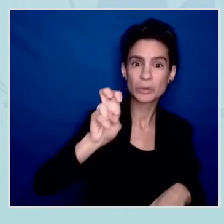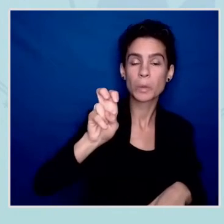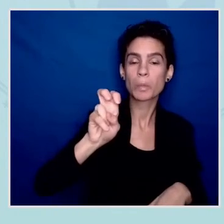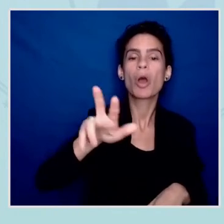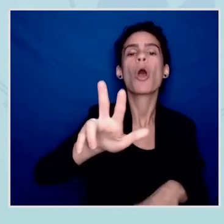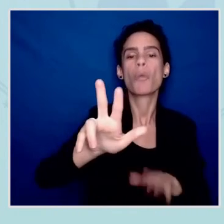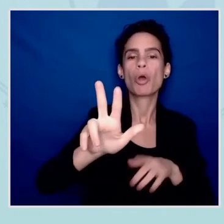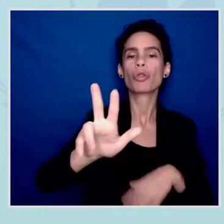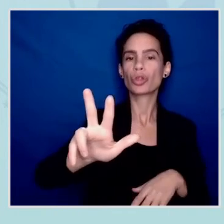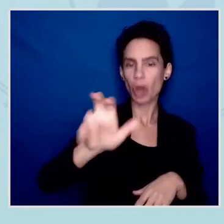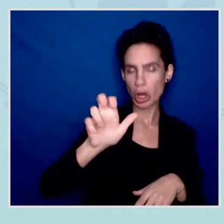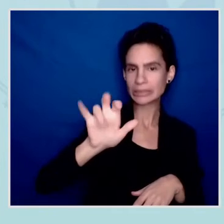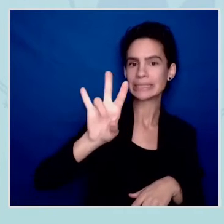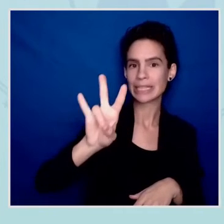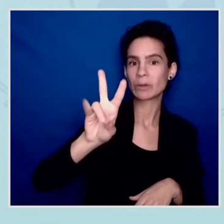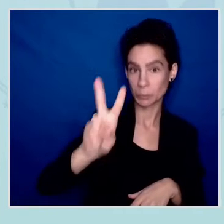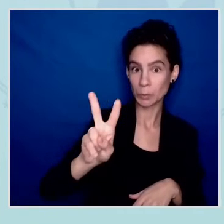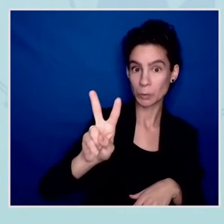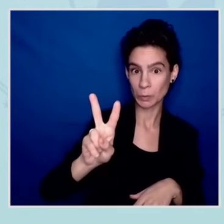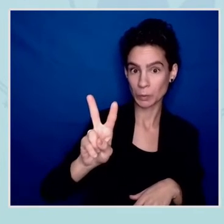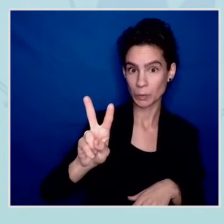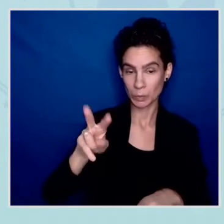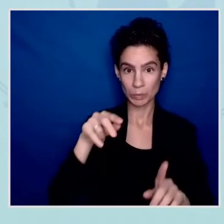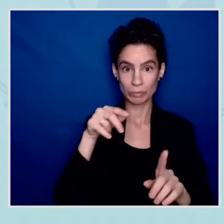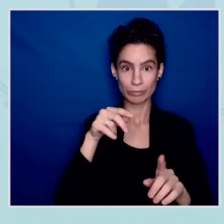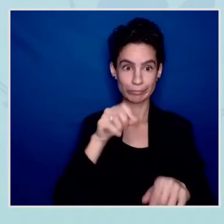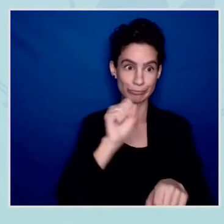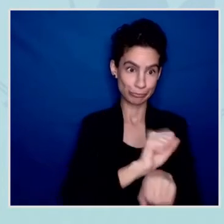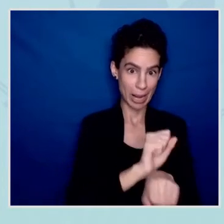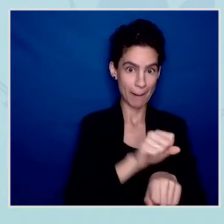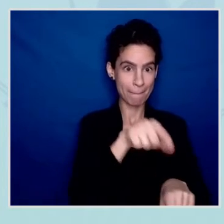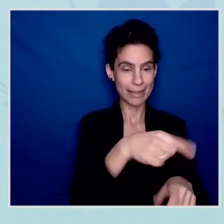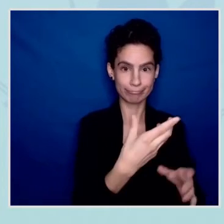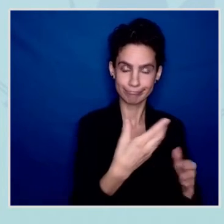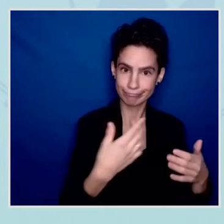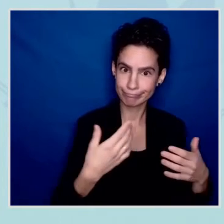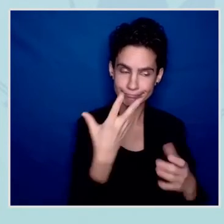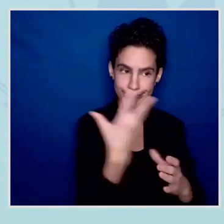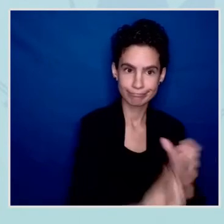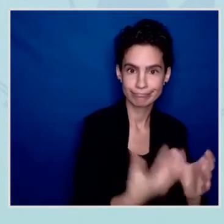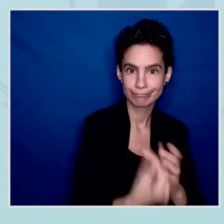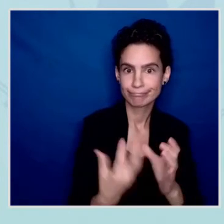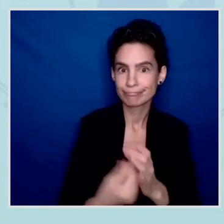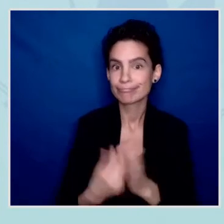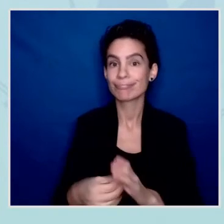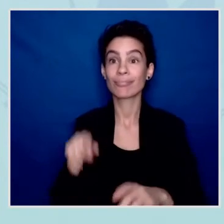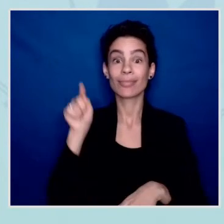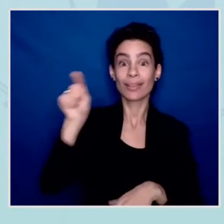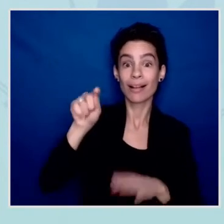THE HOSPITAL INDUSTRY,